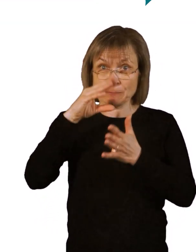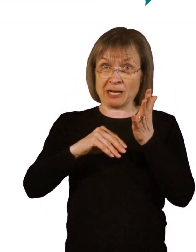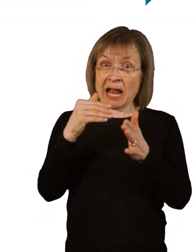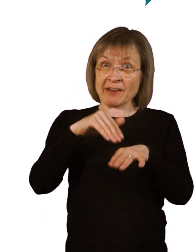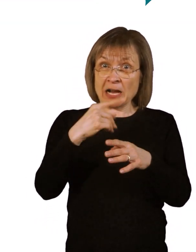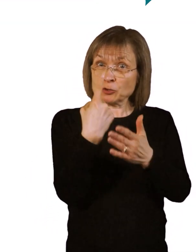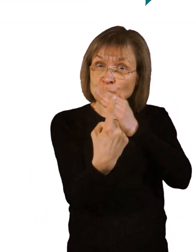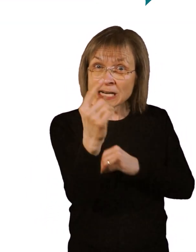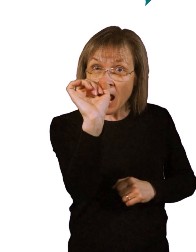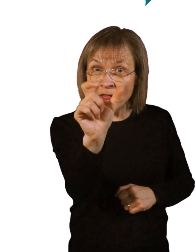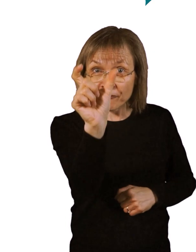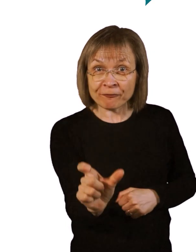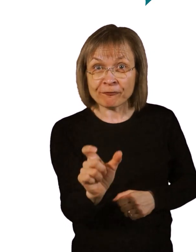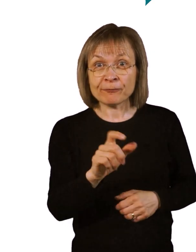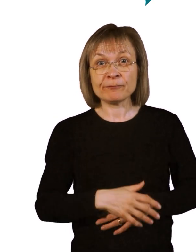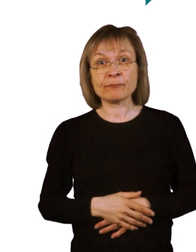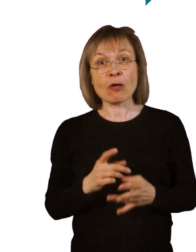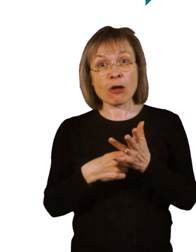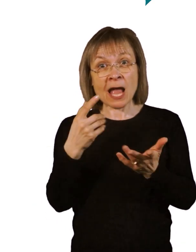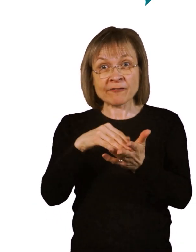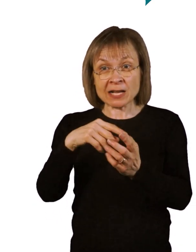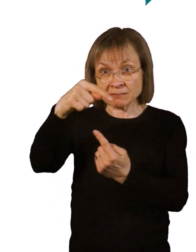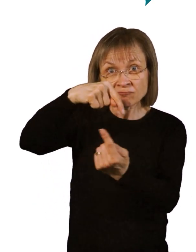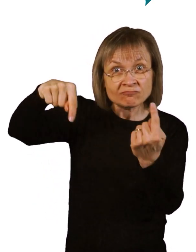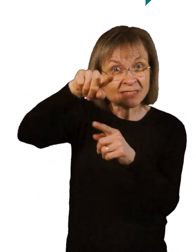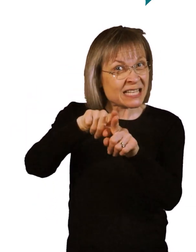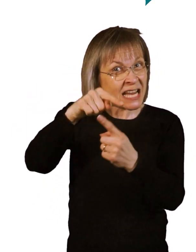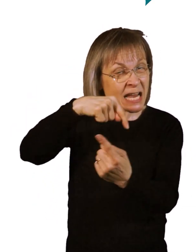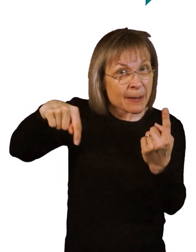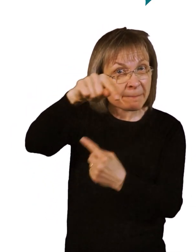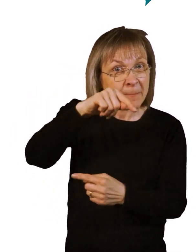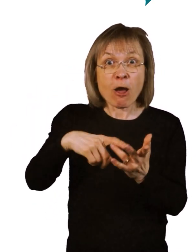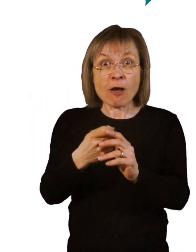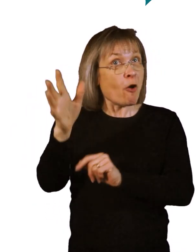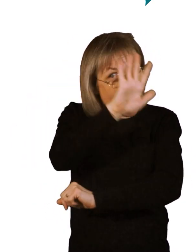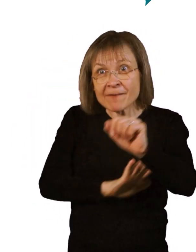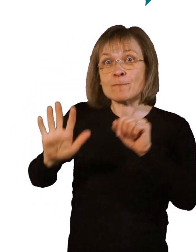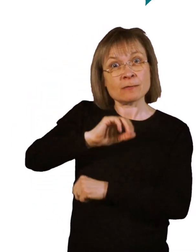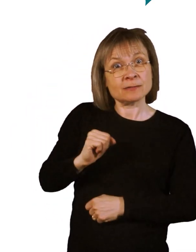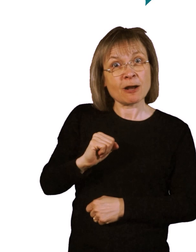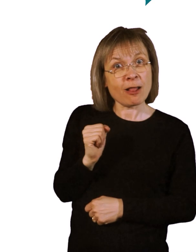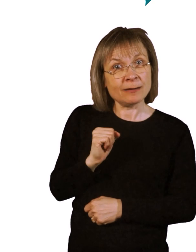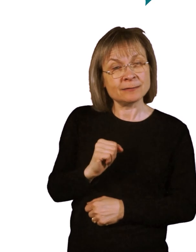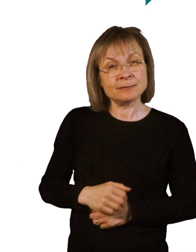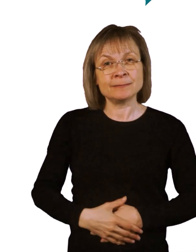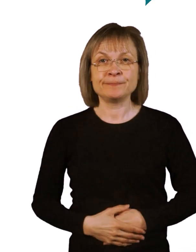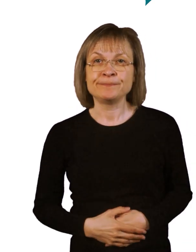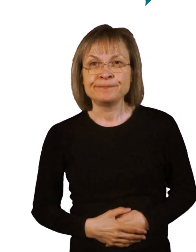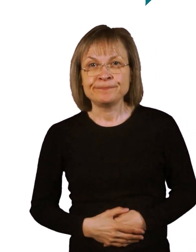whether these experiences affected you in particular, or whether you think this impact was the same for others or everyone living in Scotland.